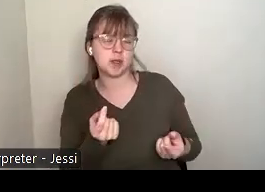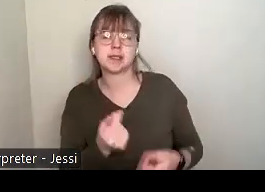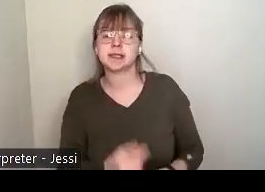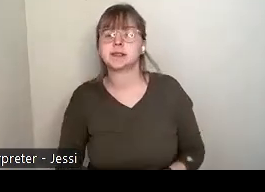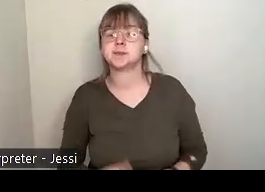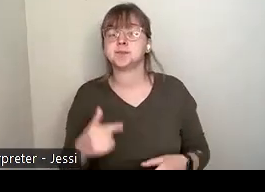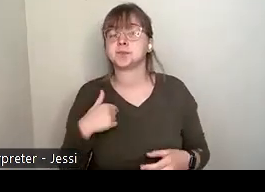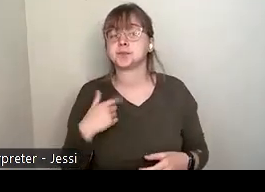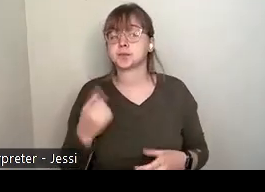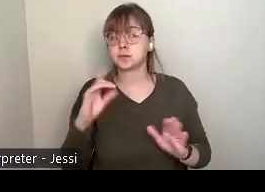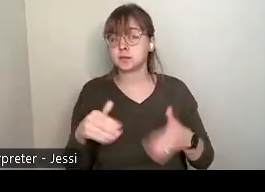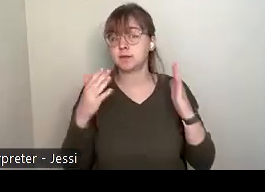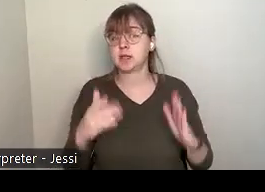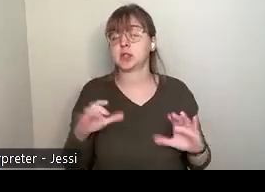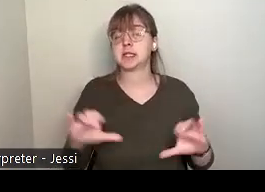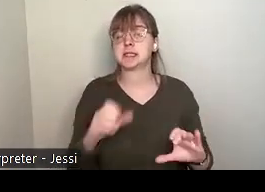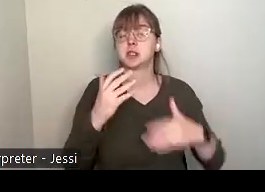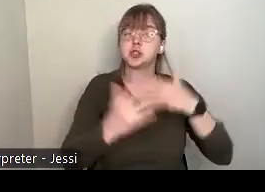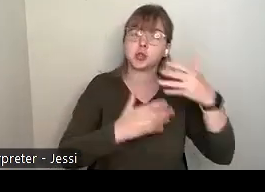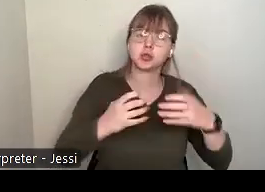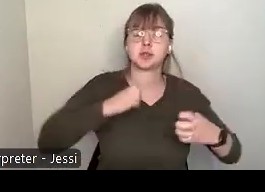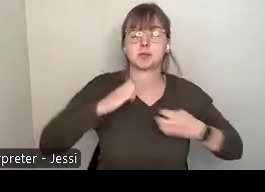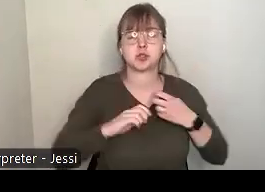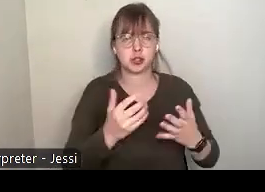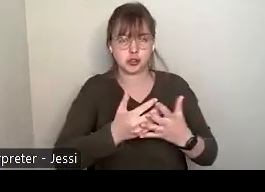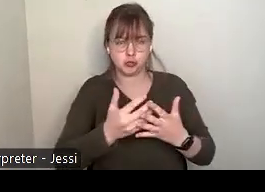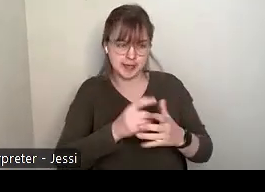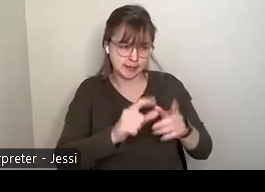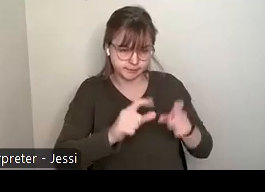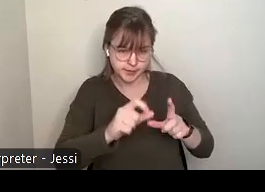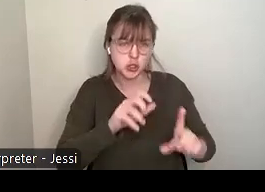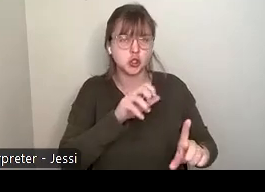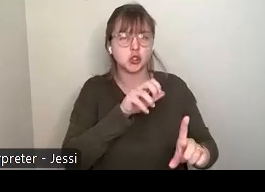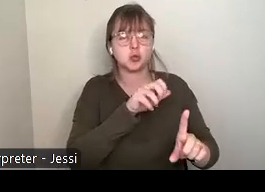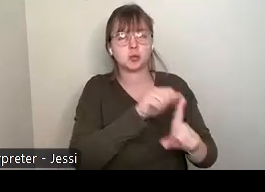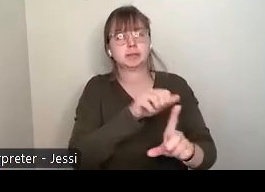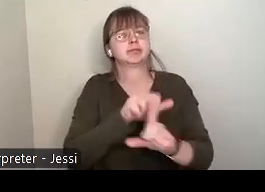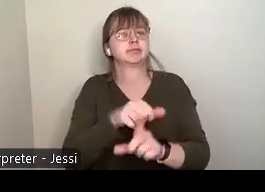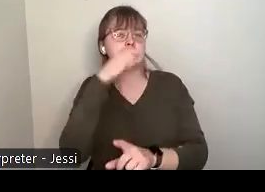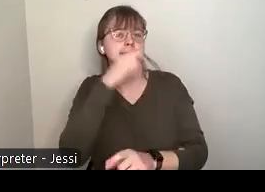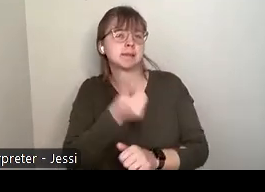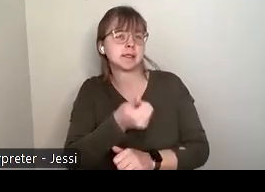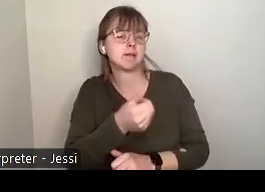in order to identify kids who could use some additional support early on and as consultants